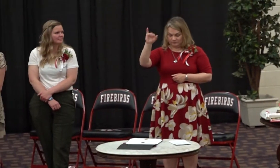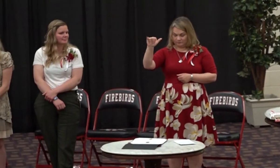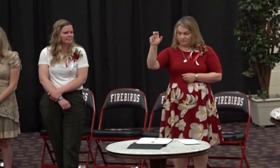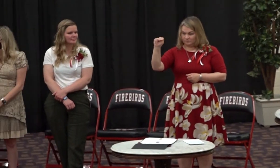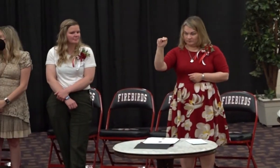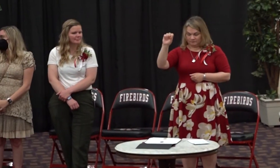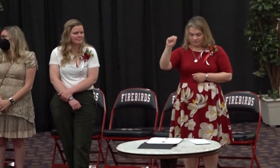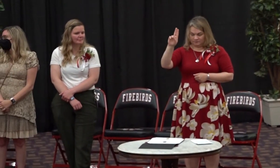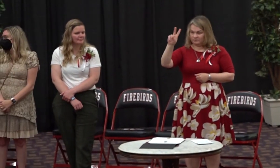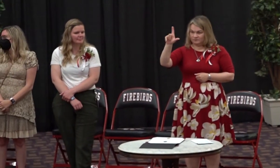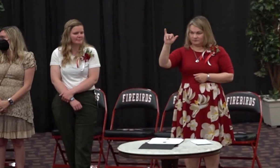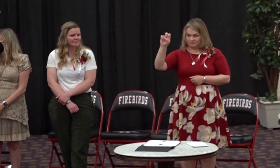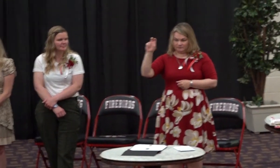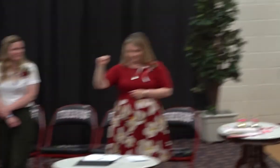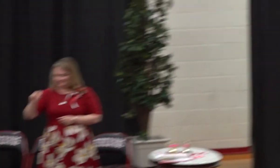Donovan Sullivan.